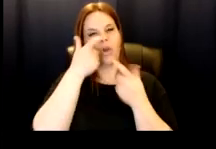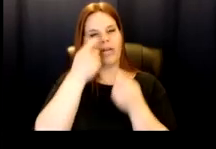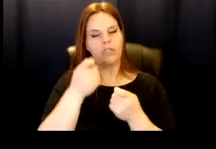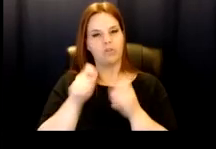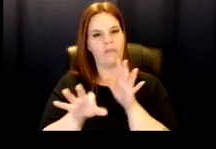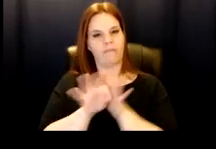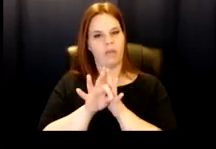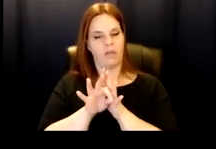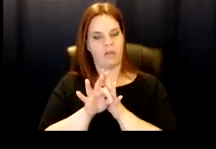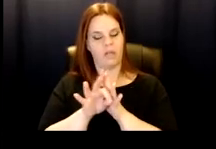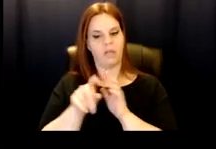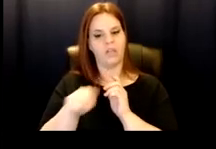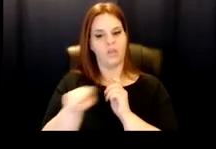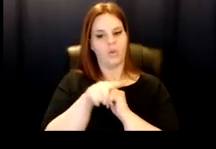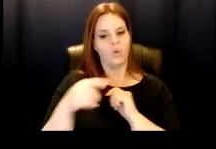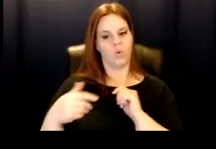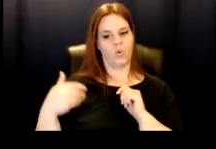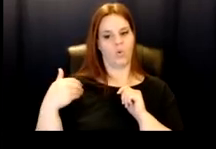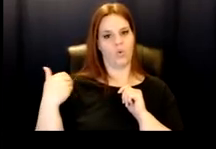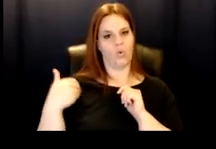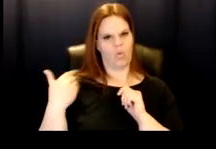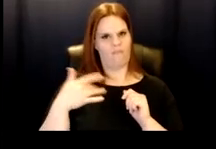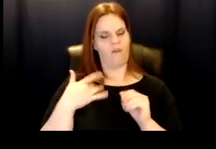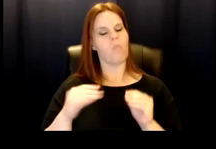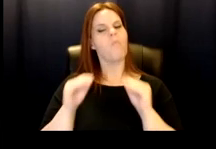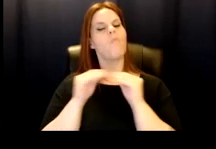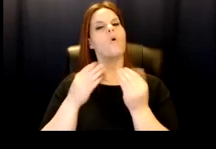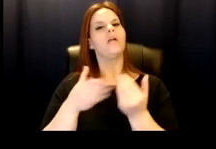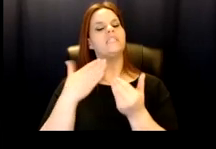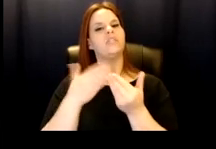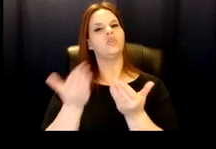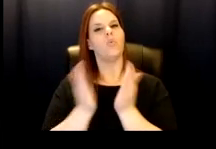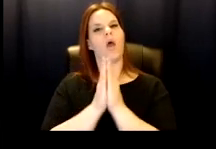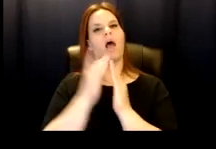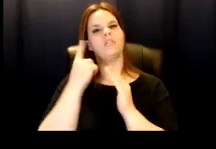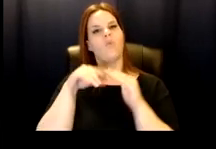the youth were found it much easier to request accommodations in postsecondary education